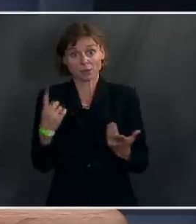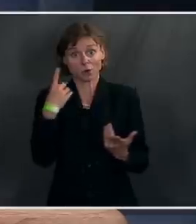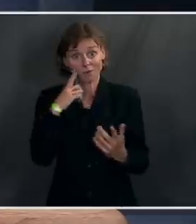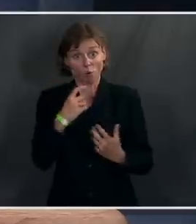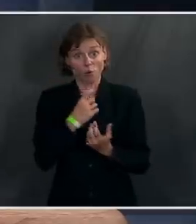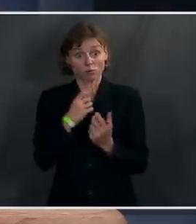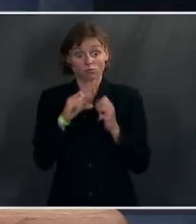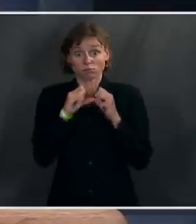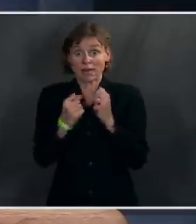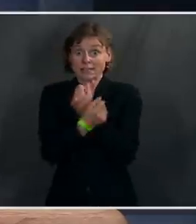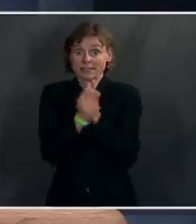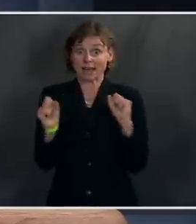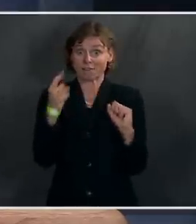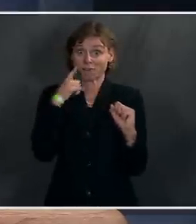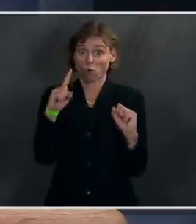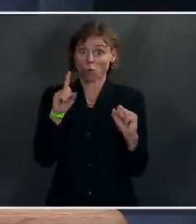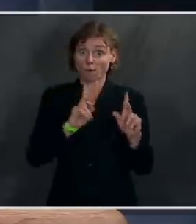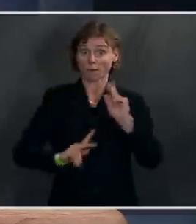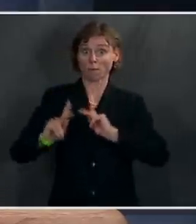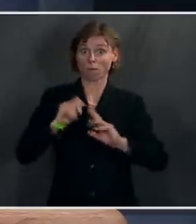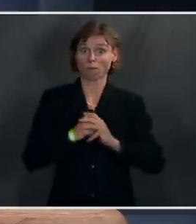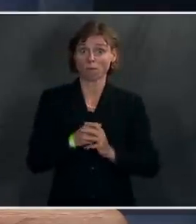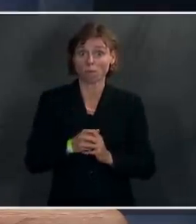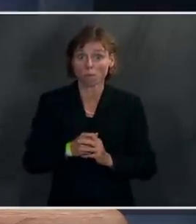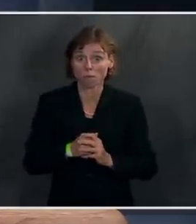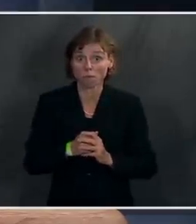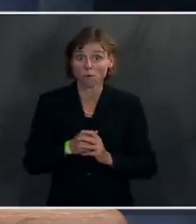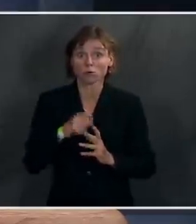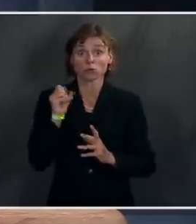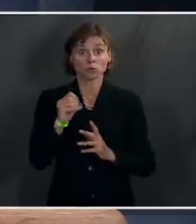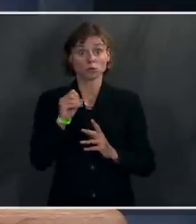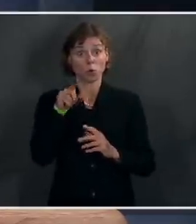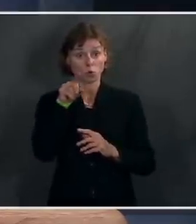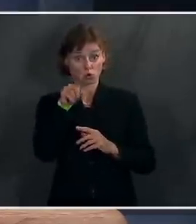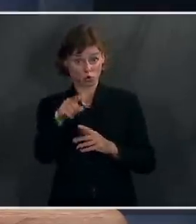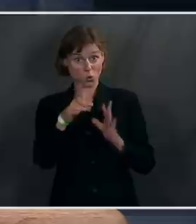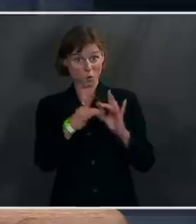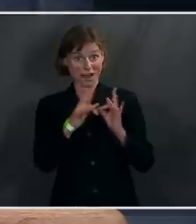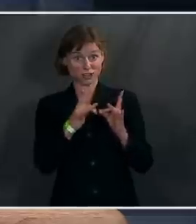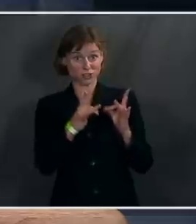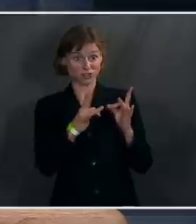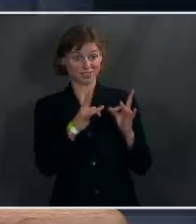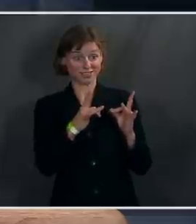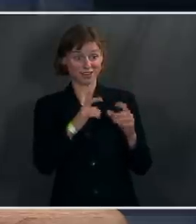So, the impact of variance, which is a very good question, is something, you know, they assess. And I would certainly encourage you to ask them